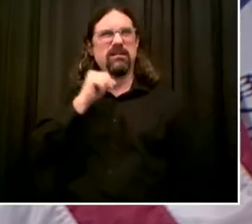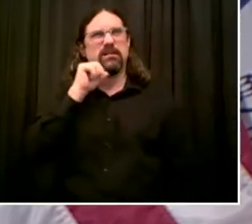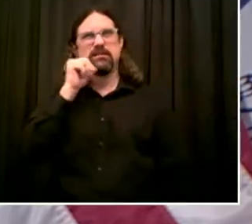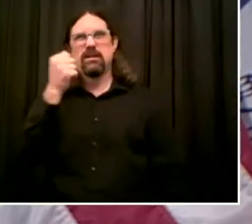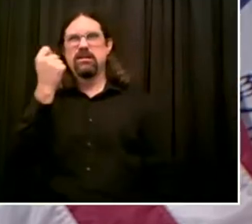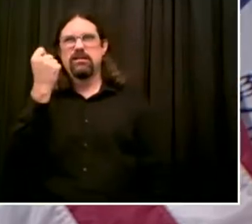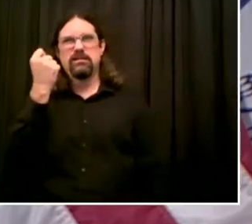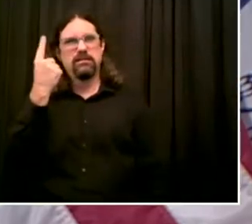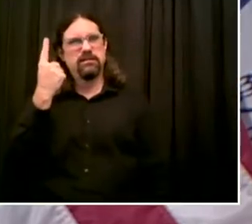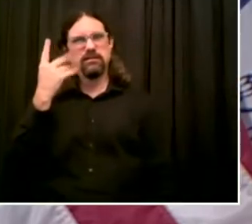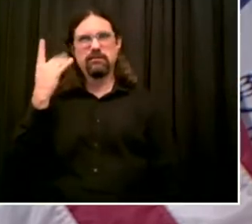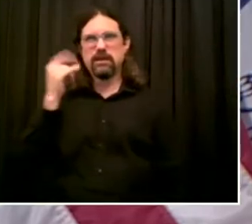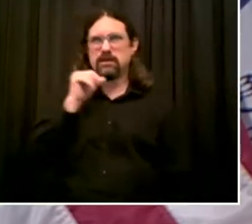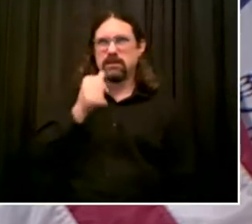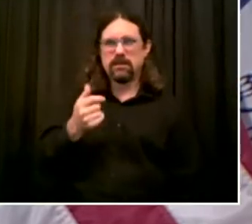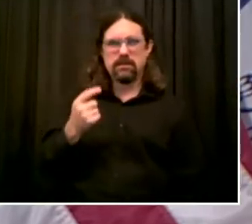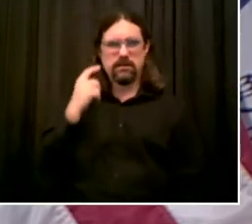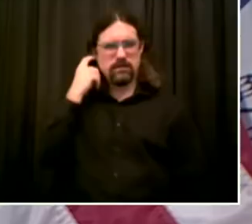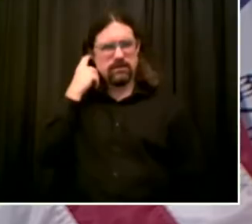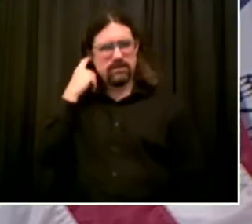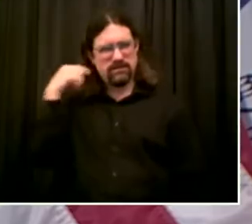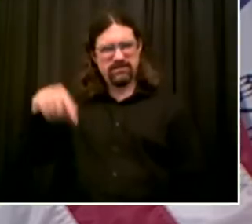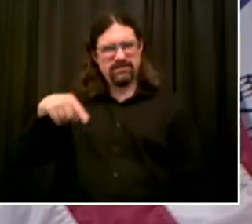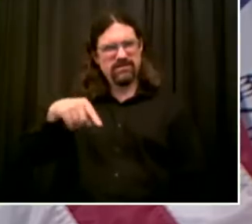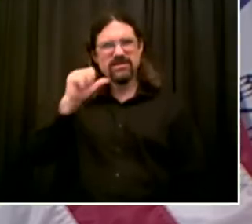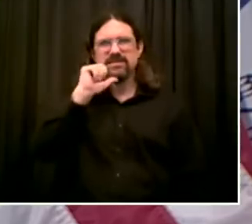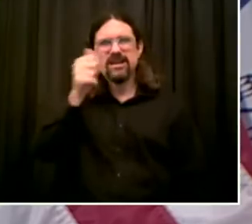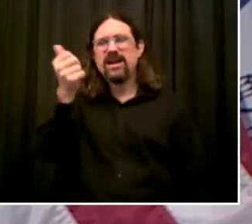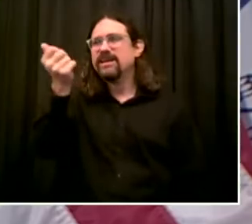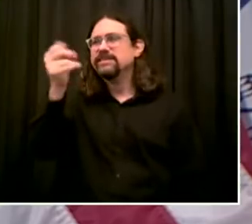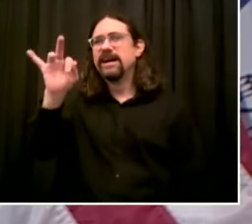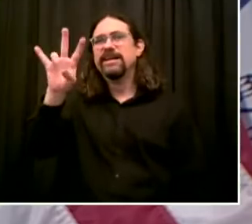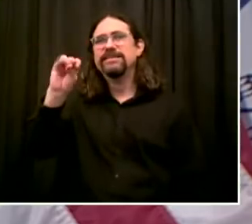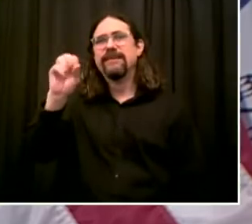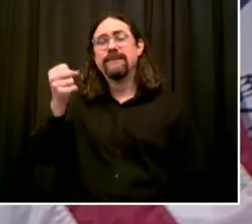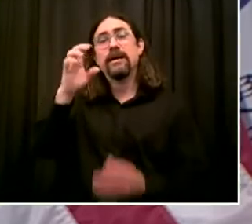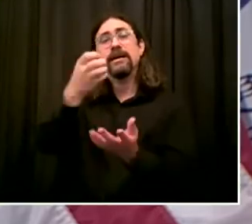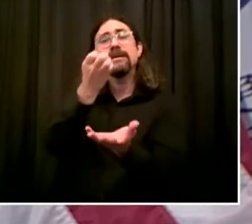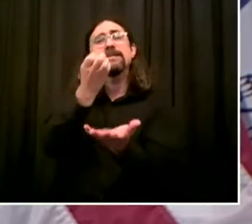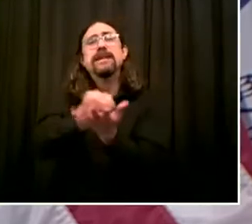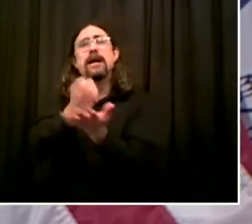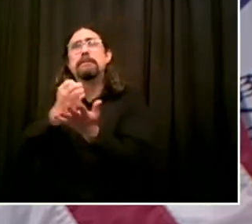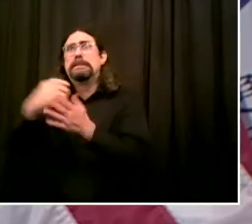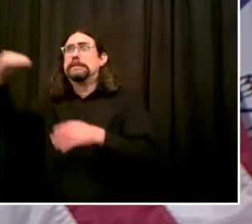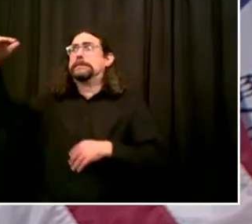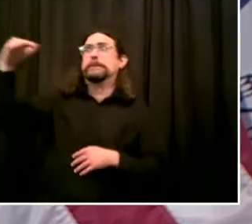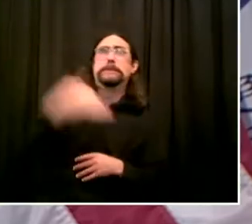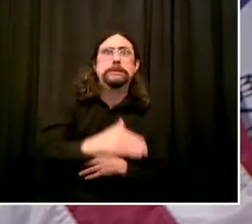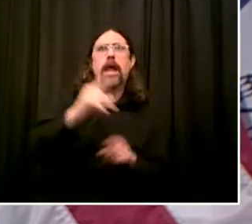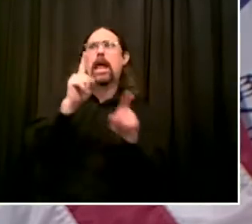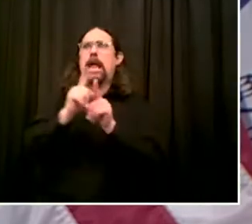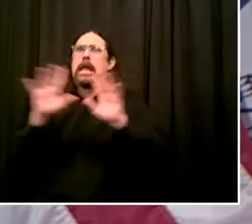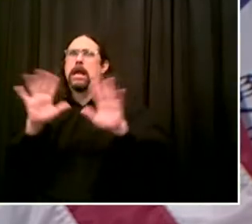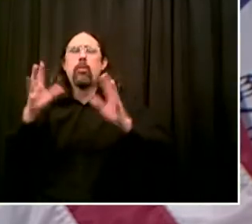T HISIS NOT THE 1970S. I HAVE NOT GOTTEN A COHERENT ANSWER AS TO WHY IT IS NOT THE RIGHT THING TO DO AND AGAIN WE